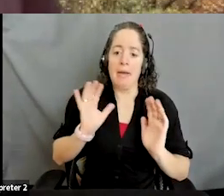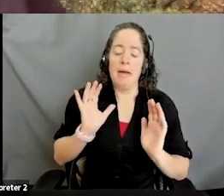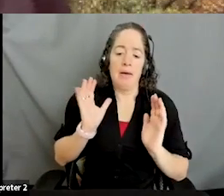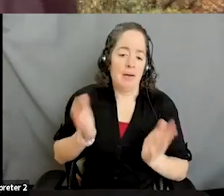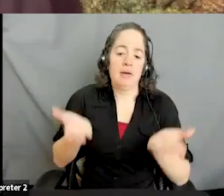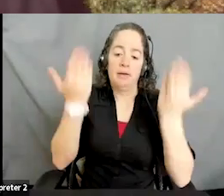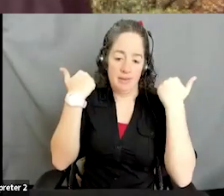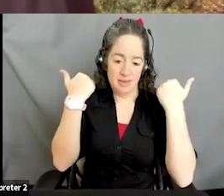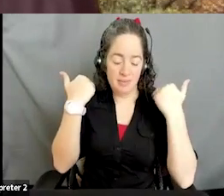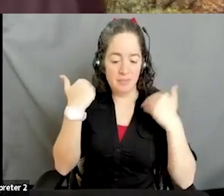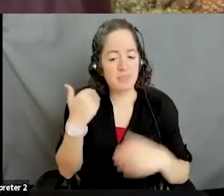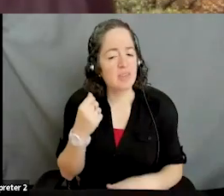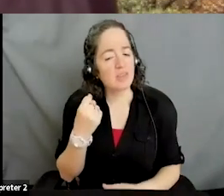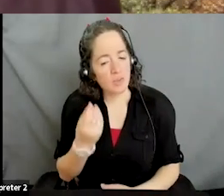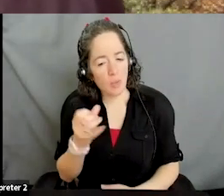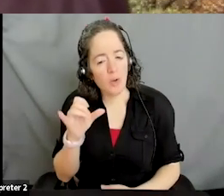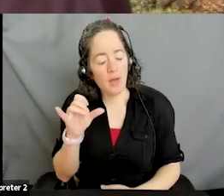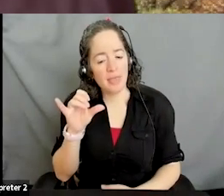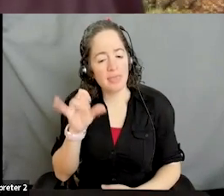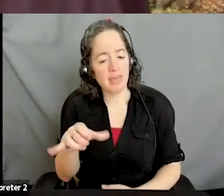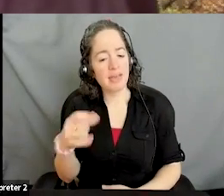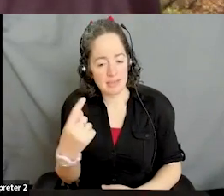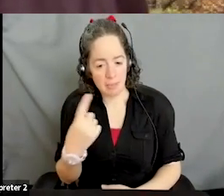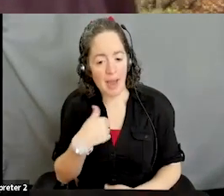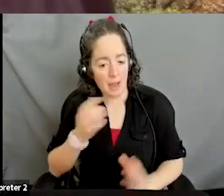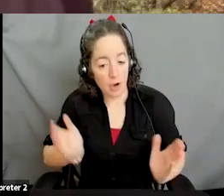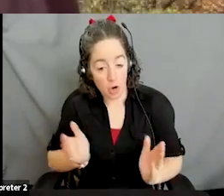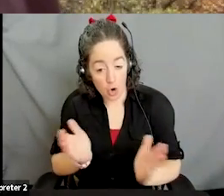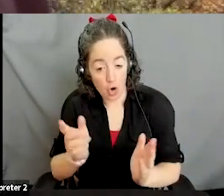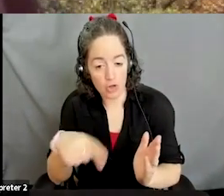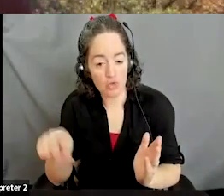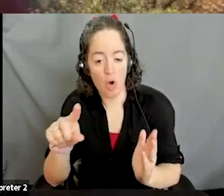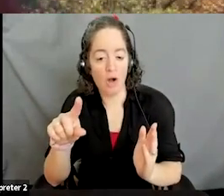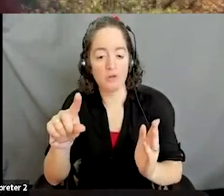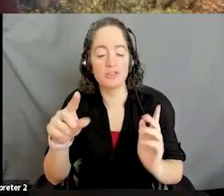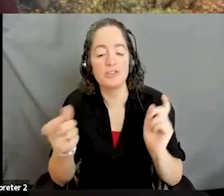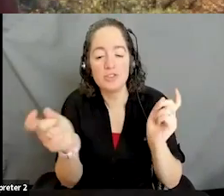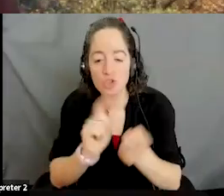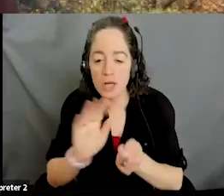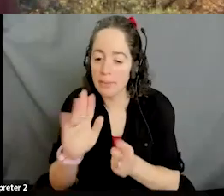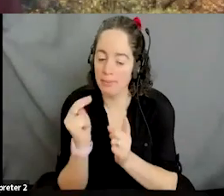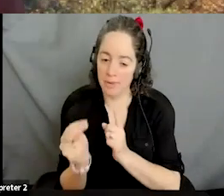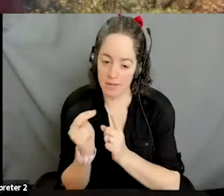it's a notion that needs to be dispelled quickly or early on in the journey, because it's very much--